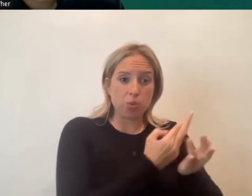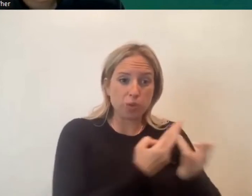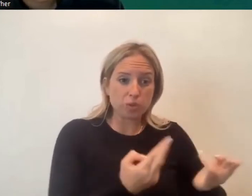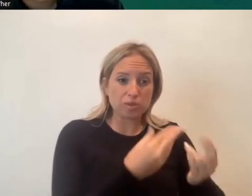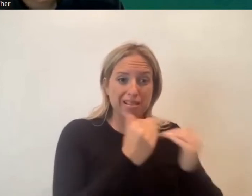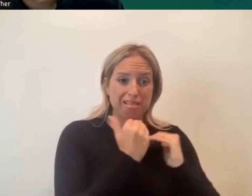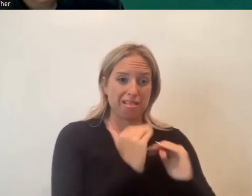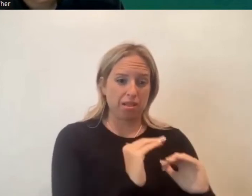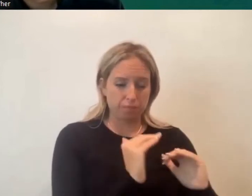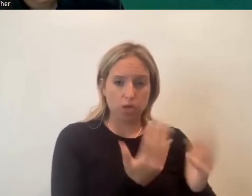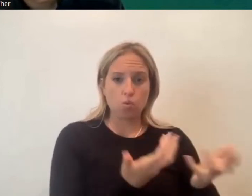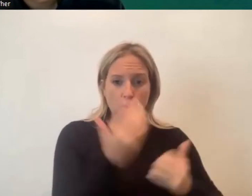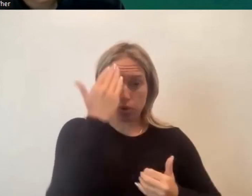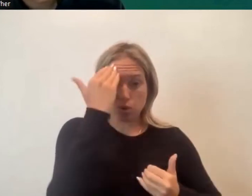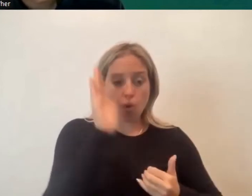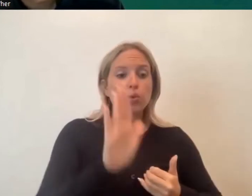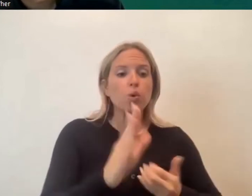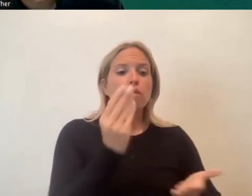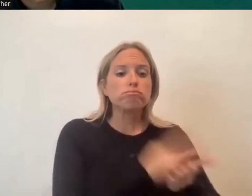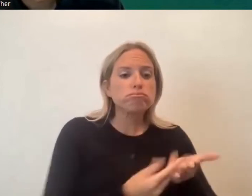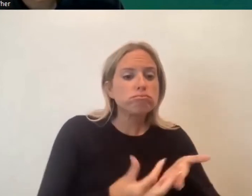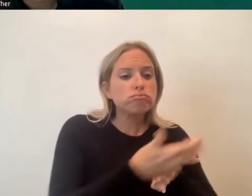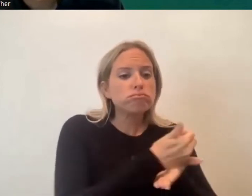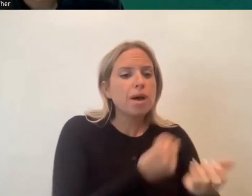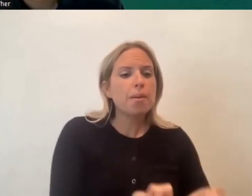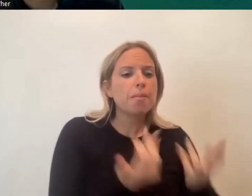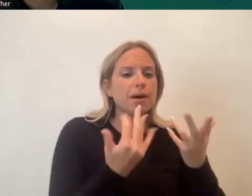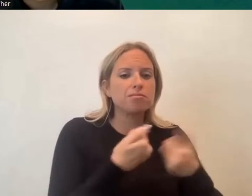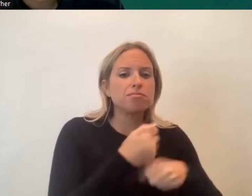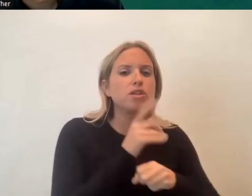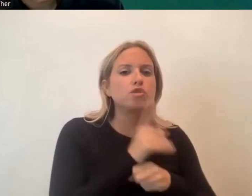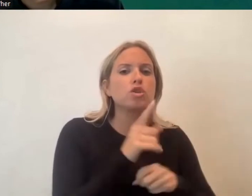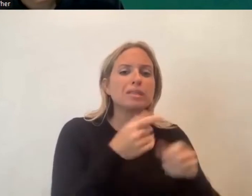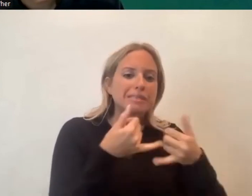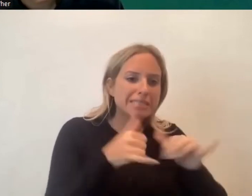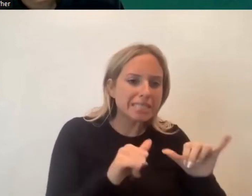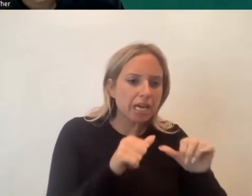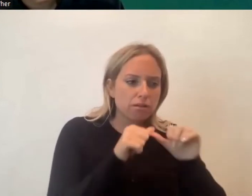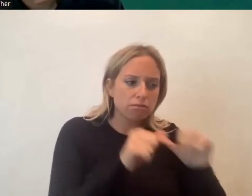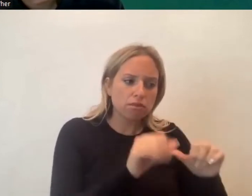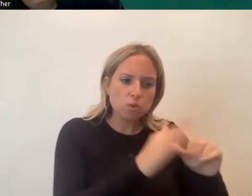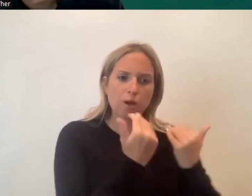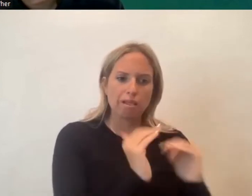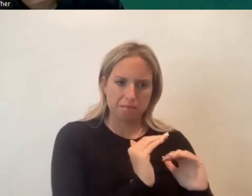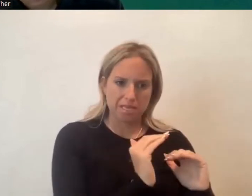They want to know what your income is to make sure that you're still within that income limit.